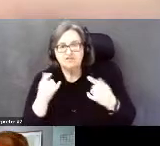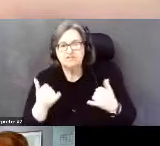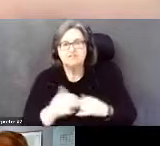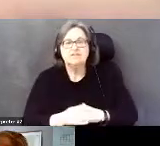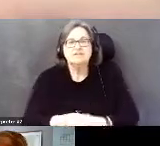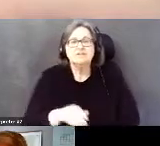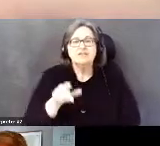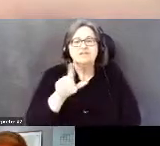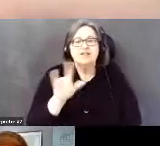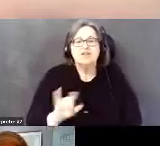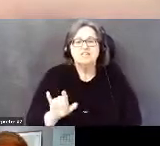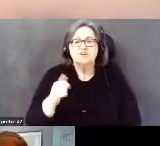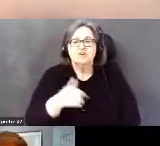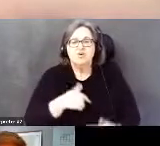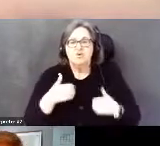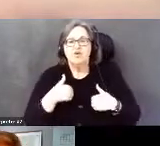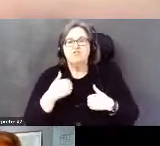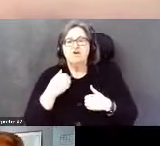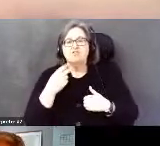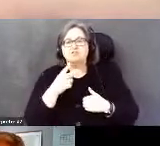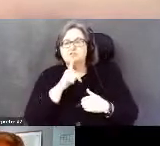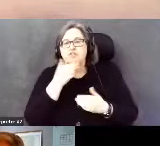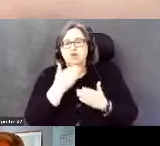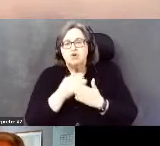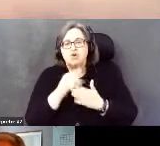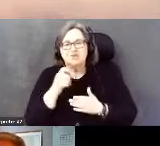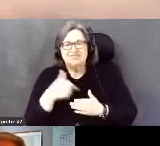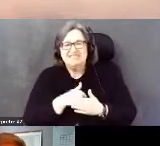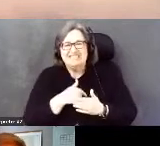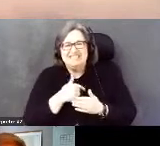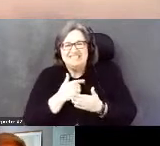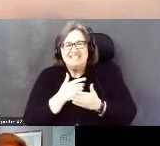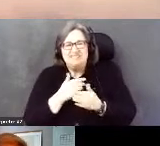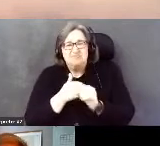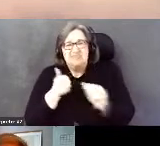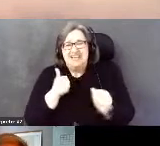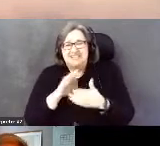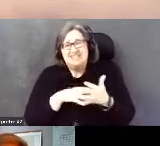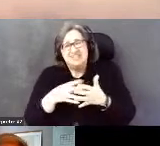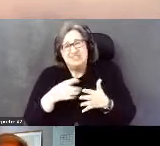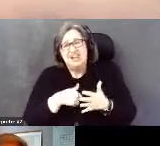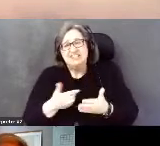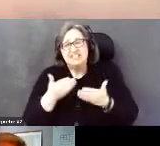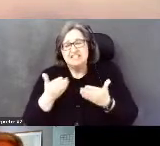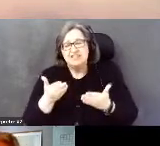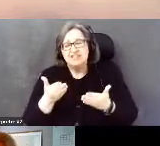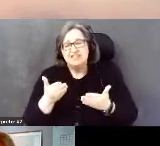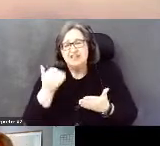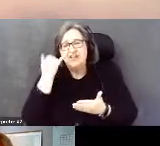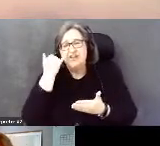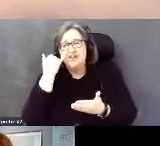We have a couple of questions. We are a few minutes behind schedule. I suggest we